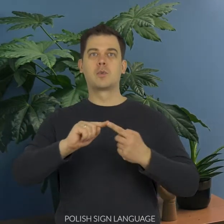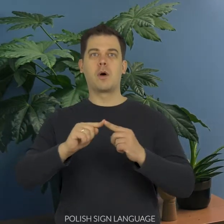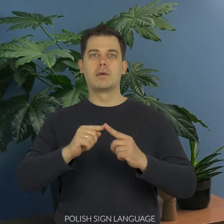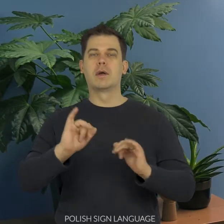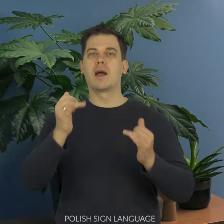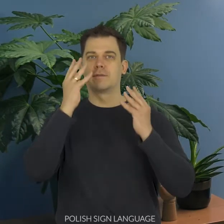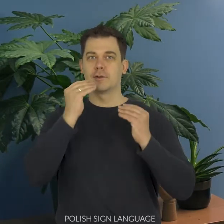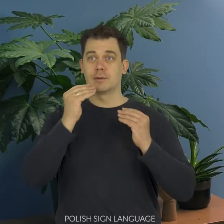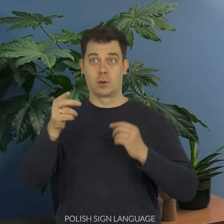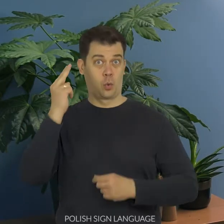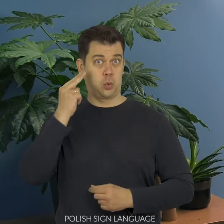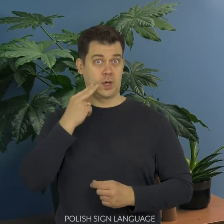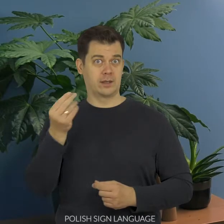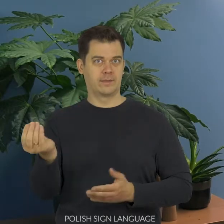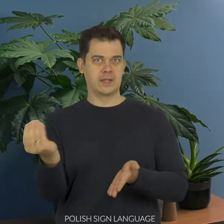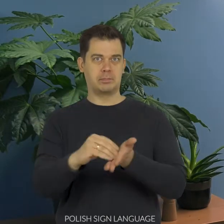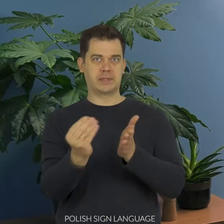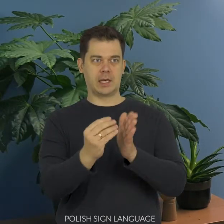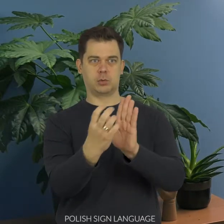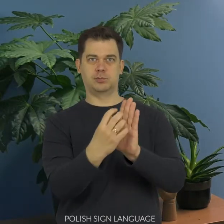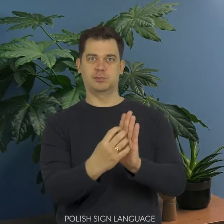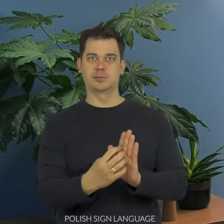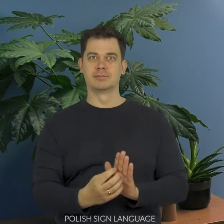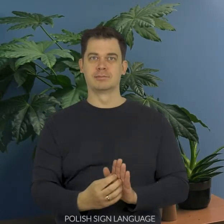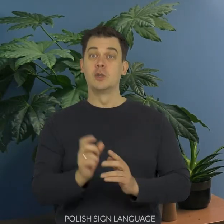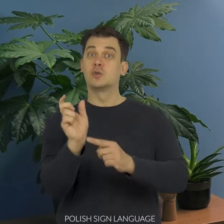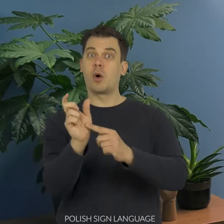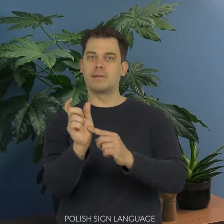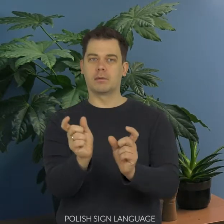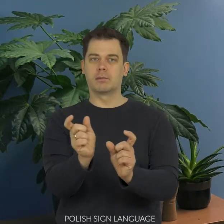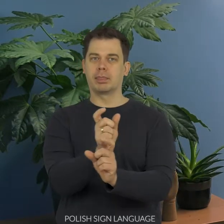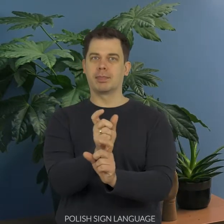how the sentenses are built, inflection of words, by deaf people.